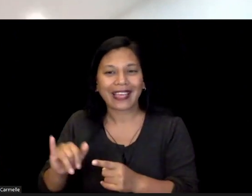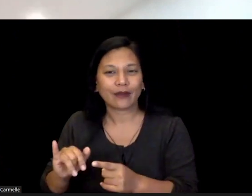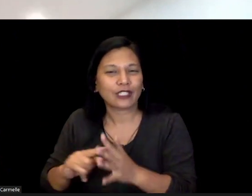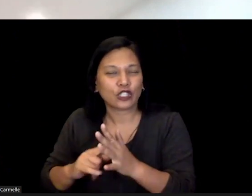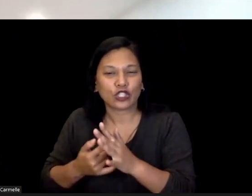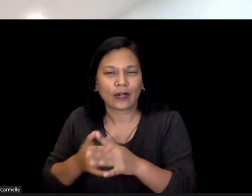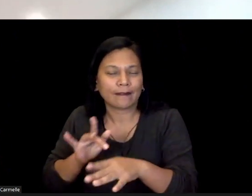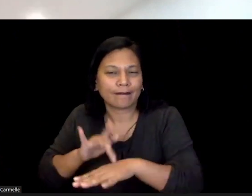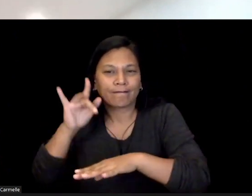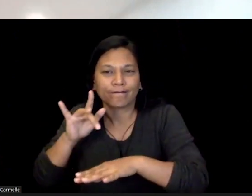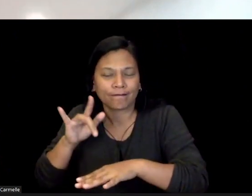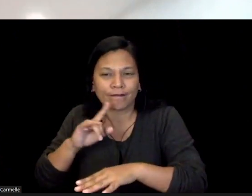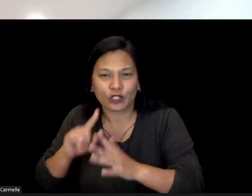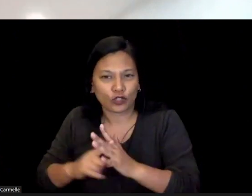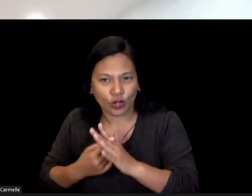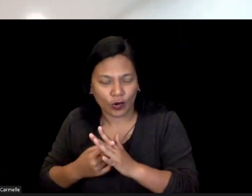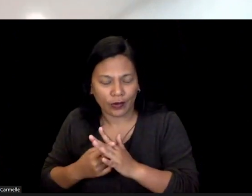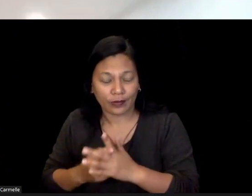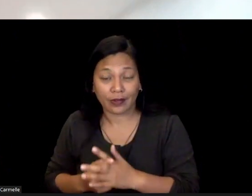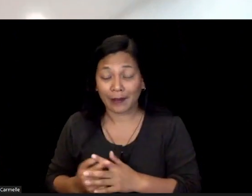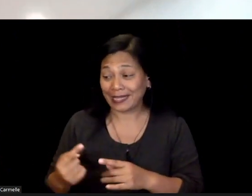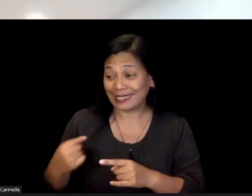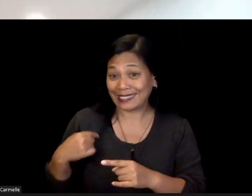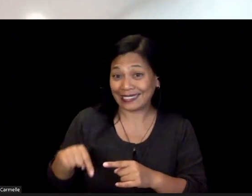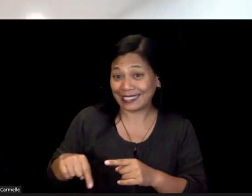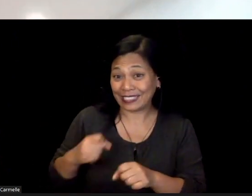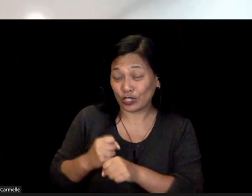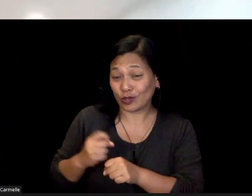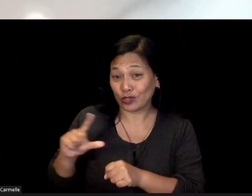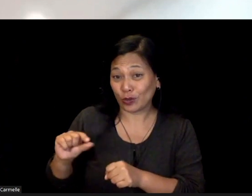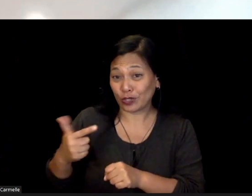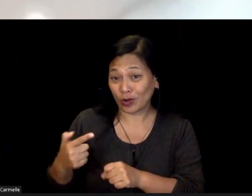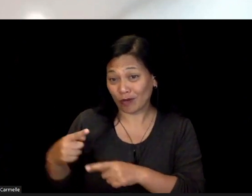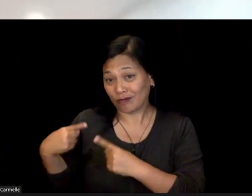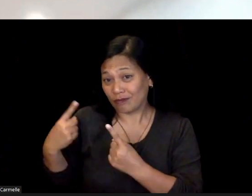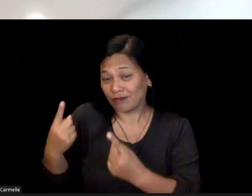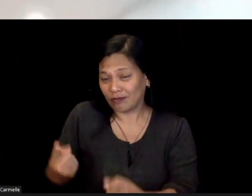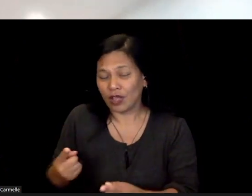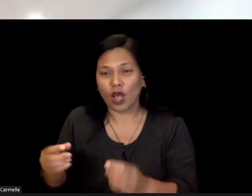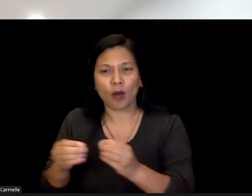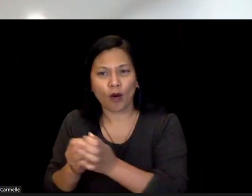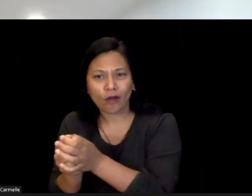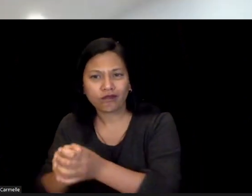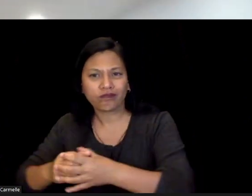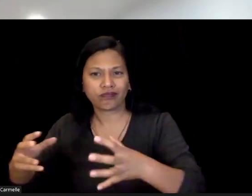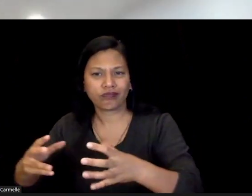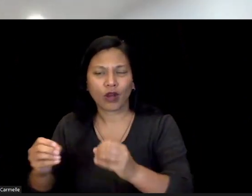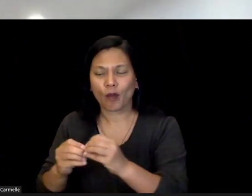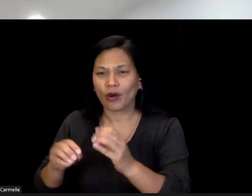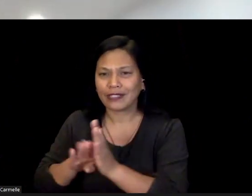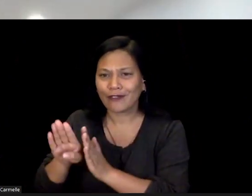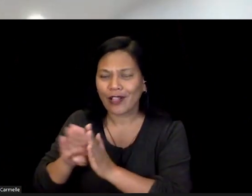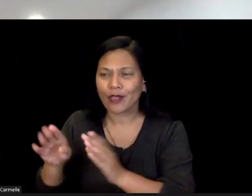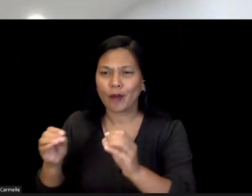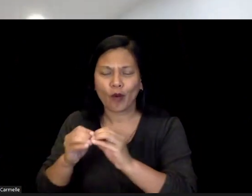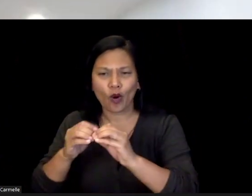And I think this most recent year was where we kind of built that out in a much more, uh, fulsome, um, strategic way.